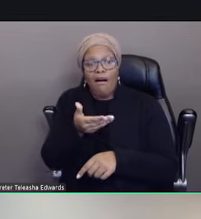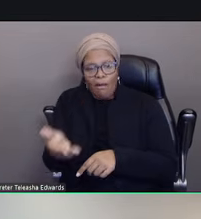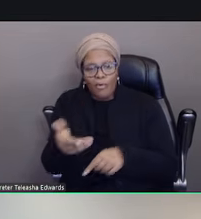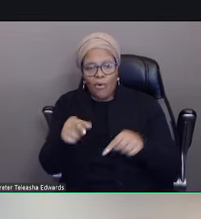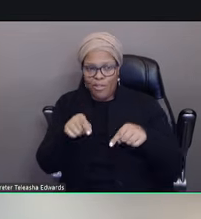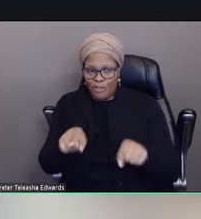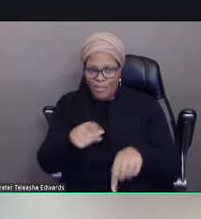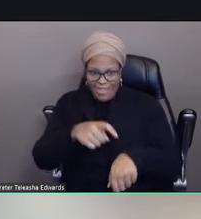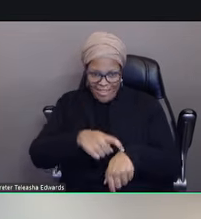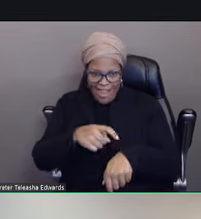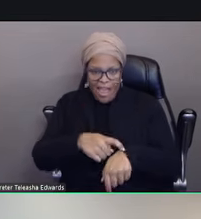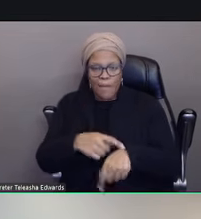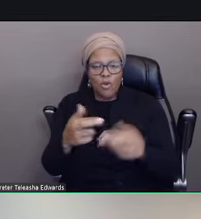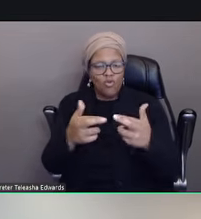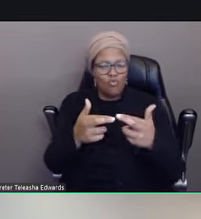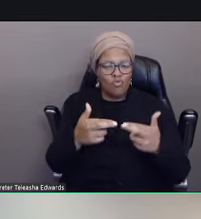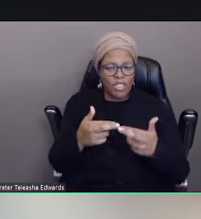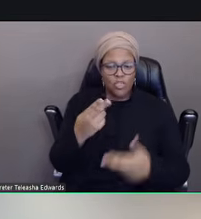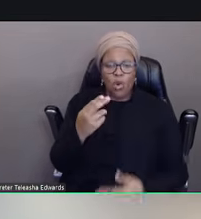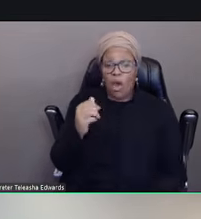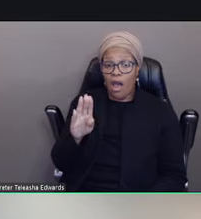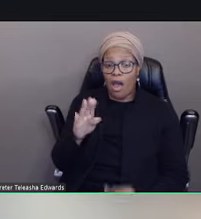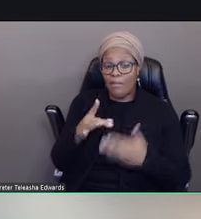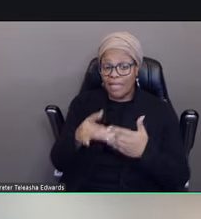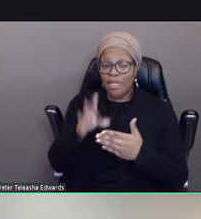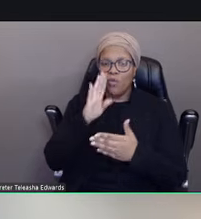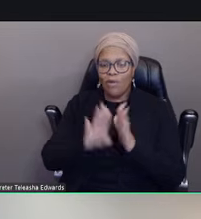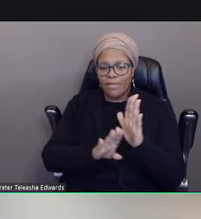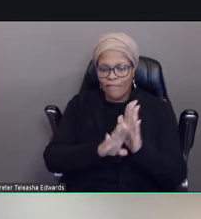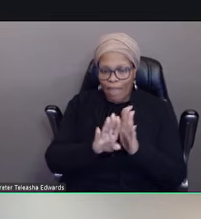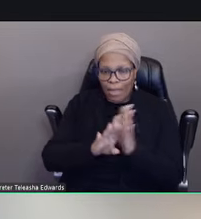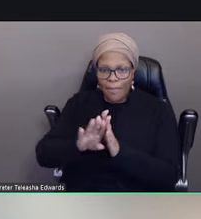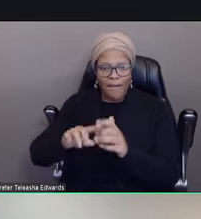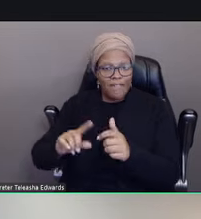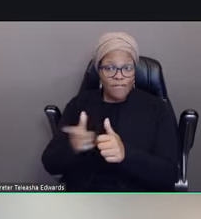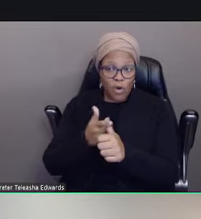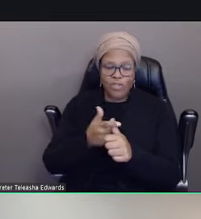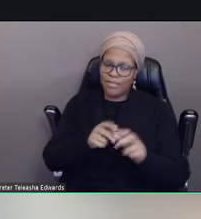those regional hub leads will be developing their first completing an assessment, but